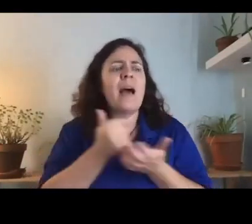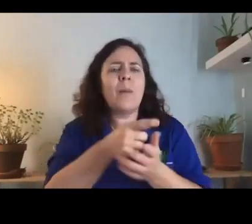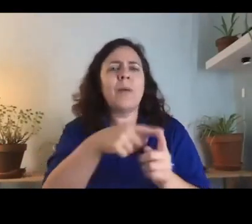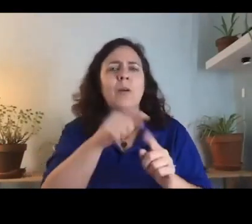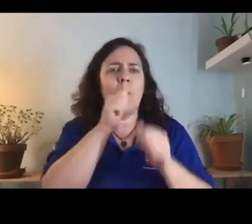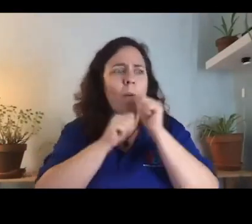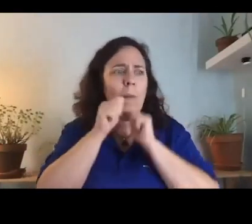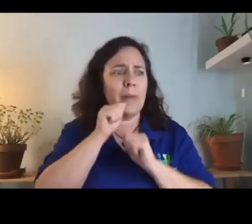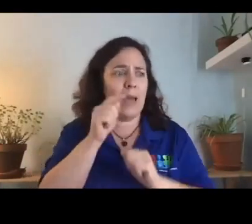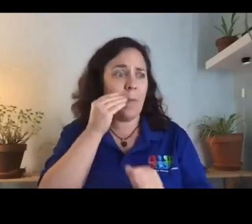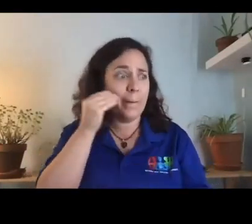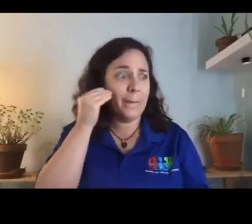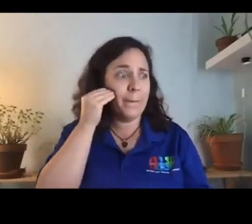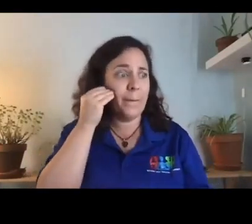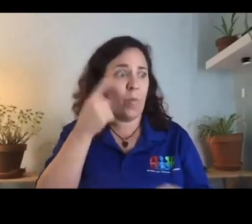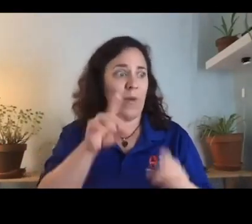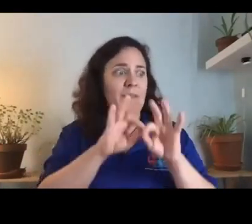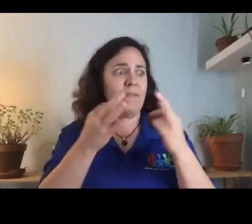and go home for the weekends.